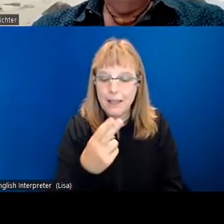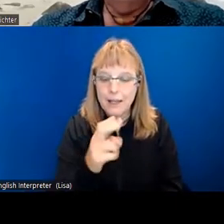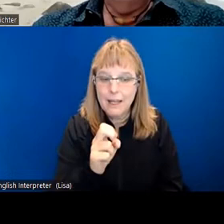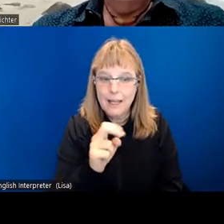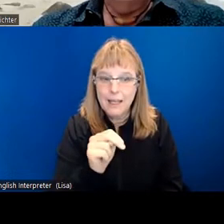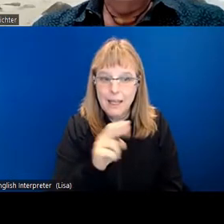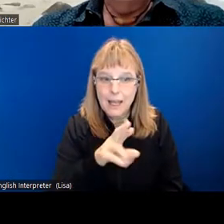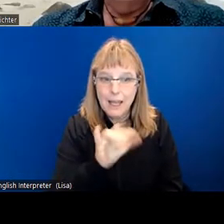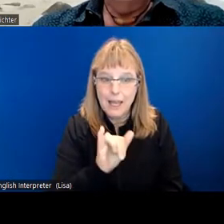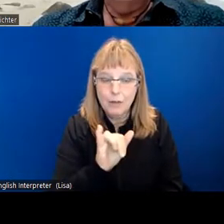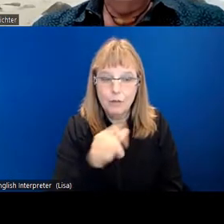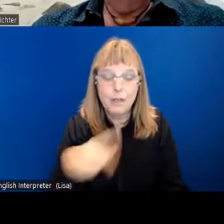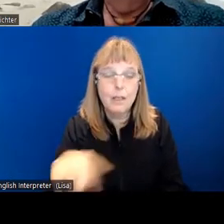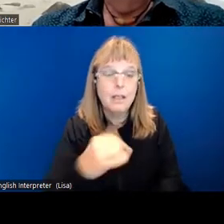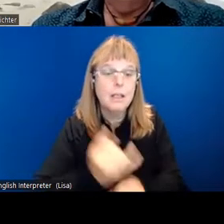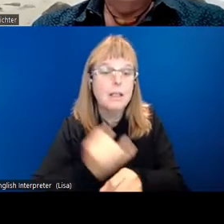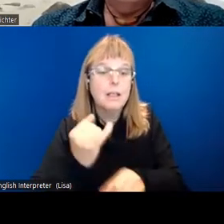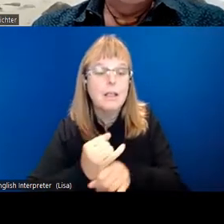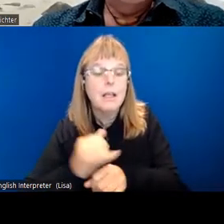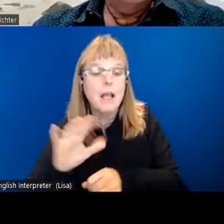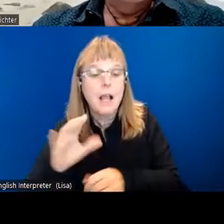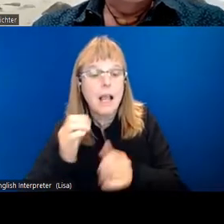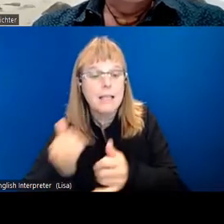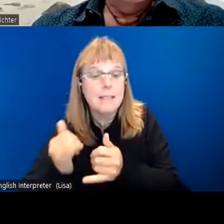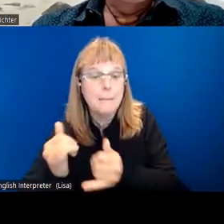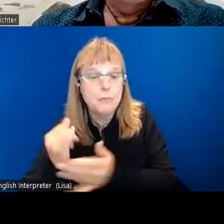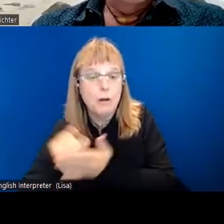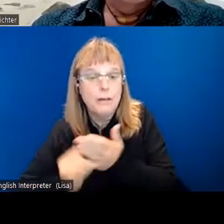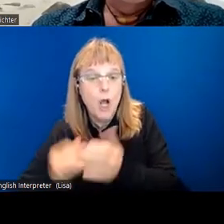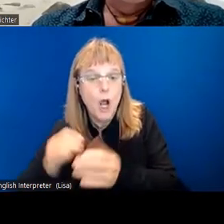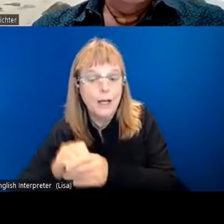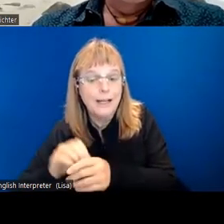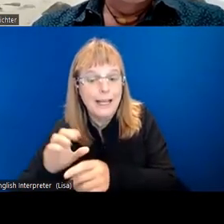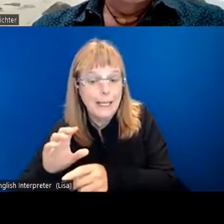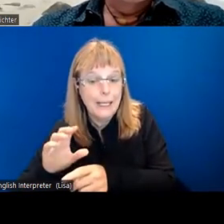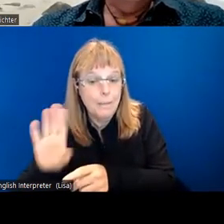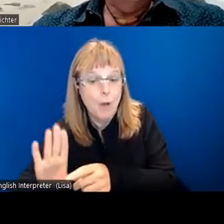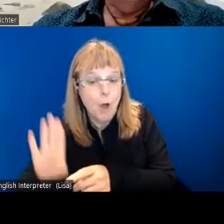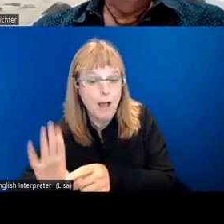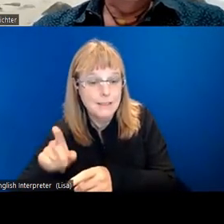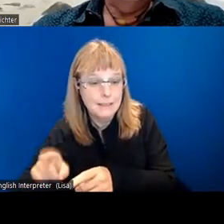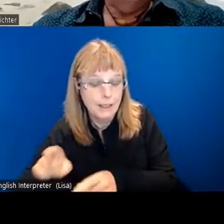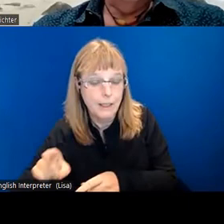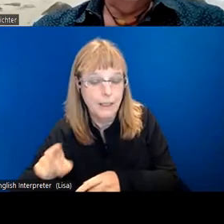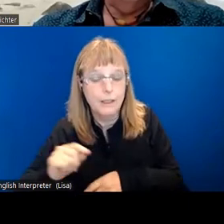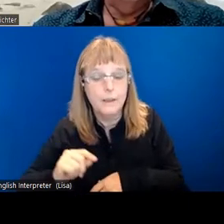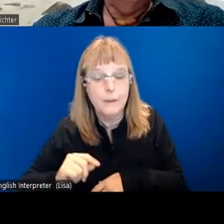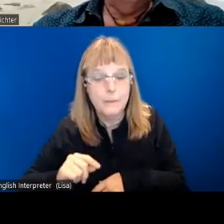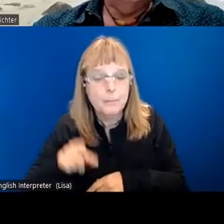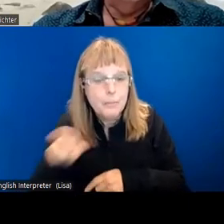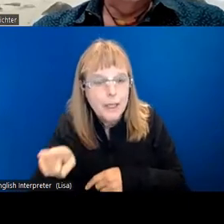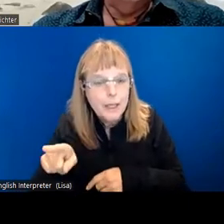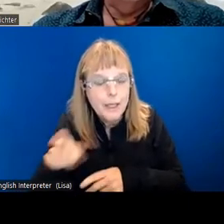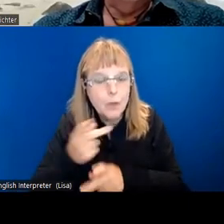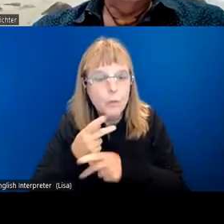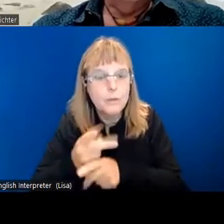of Contemporary Art in Boston. He was the producer of the dance performance there.